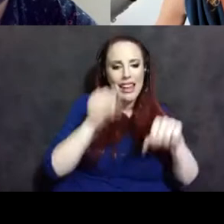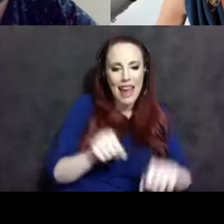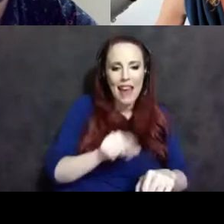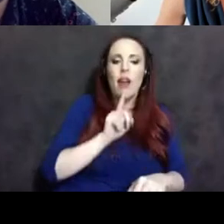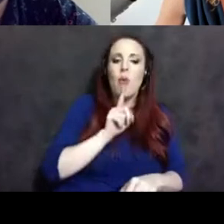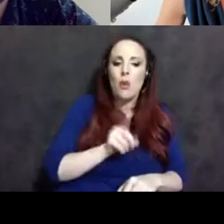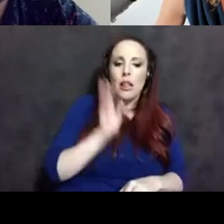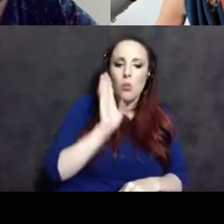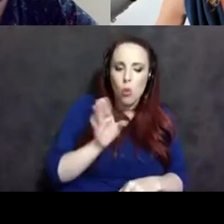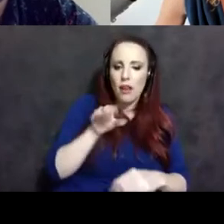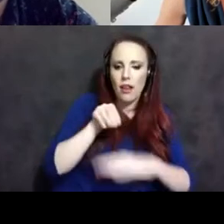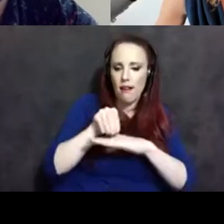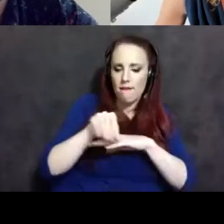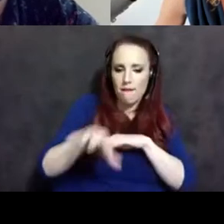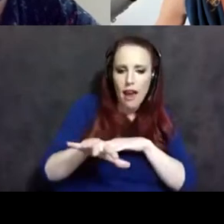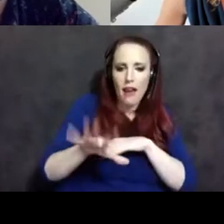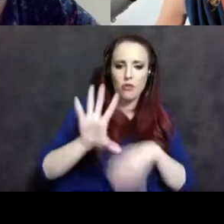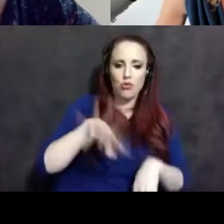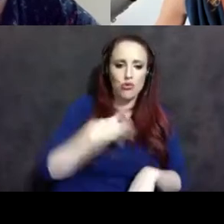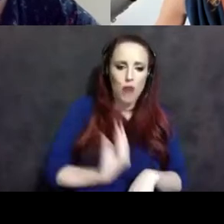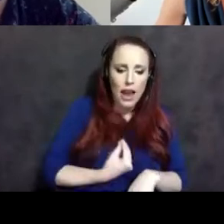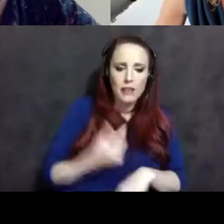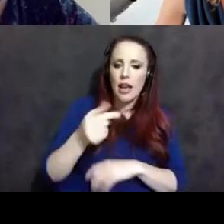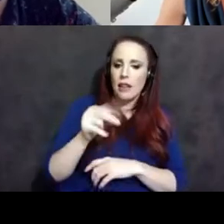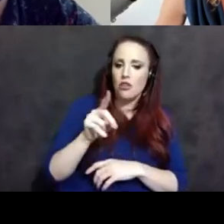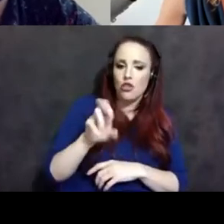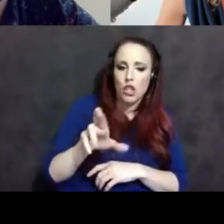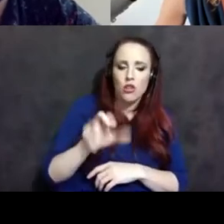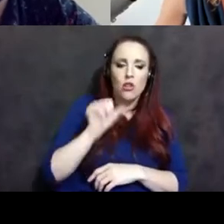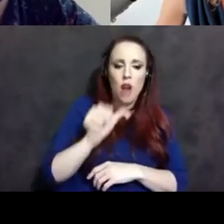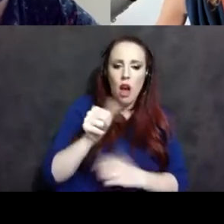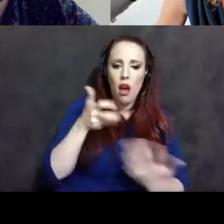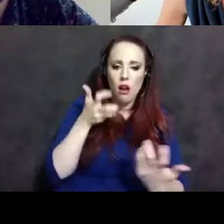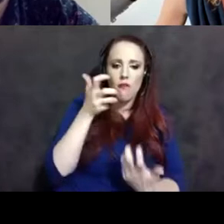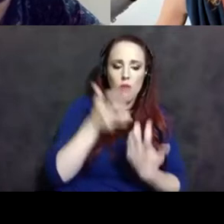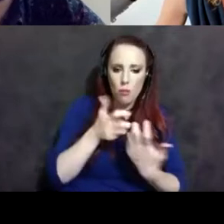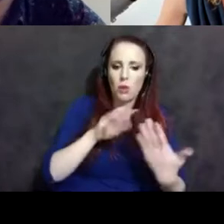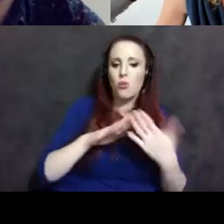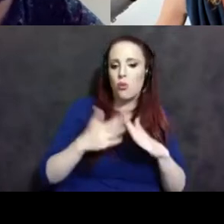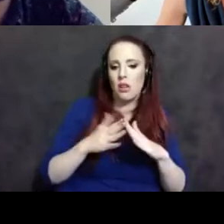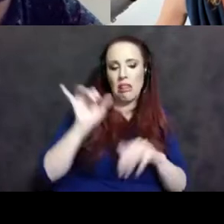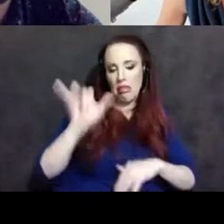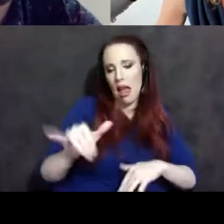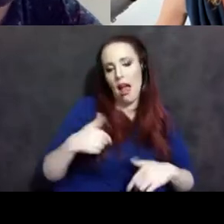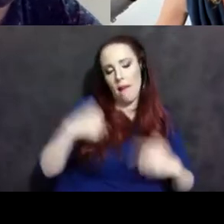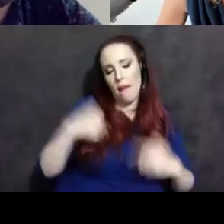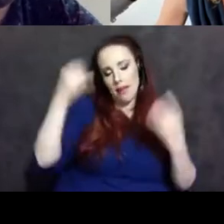transgender and gender nonconforming communities. So that's what's in mind right now.